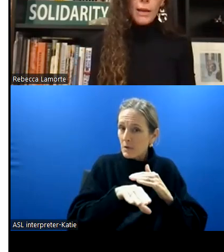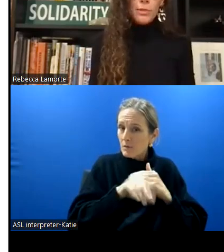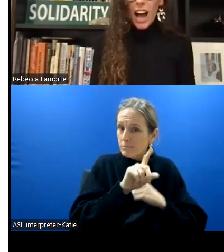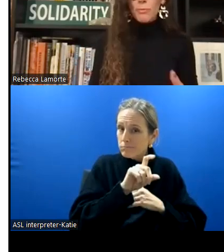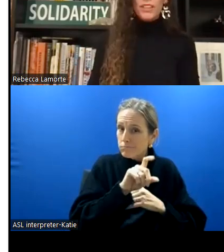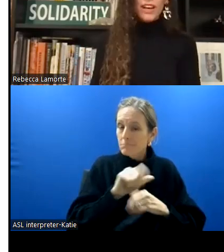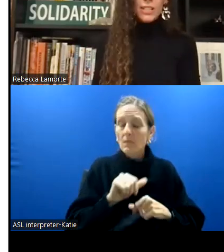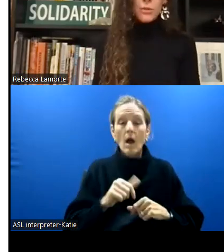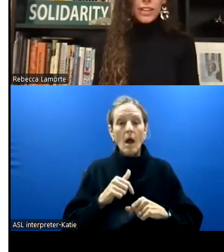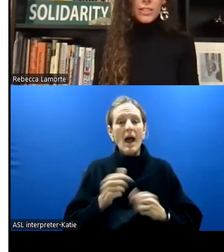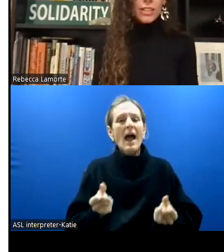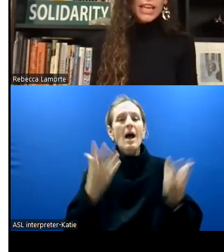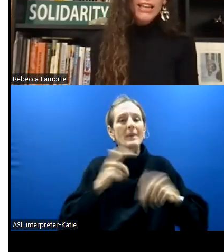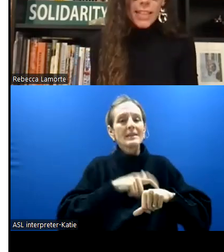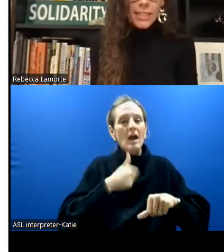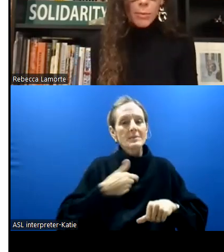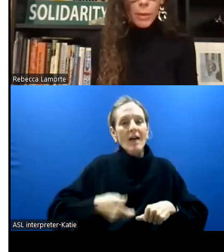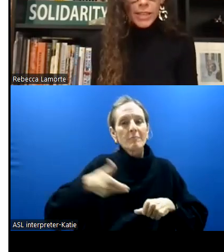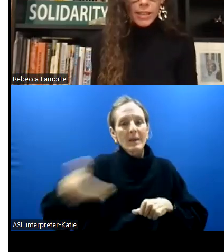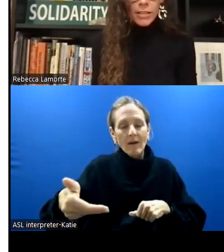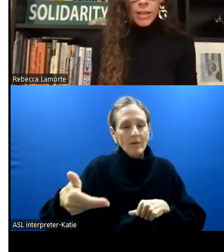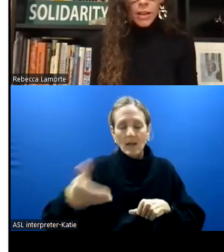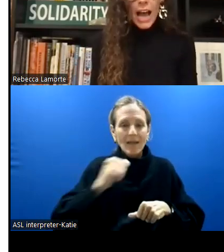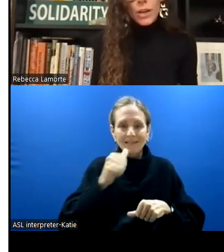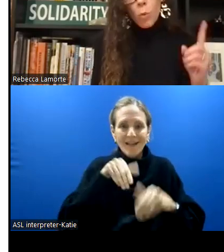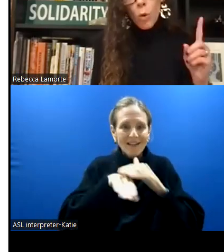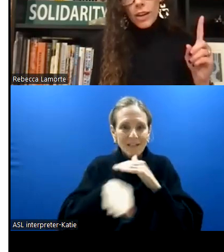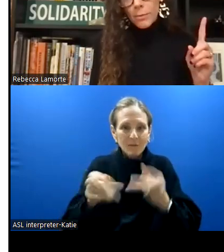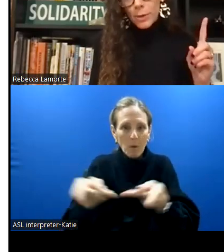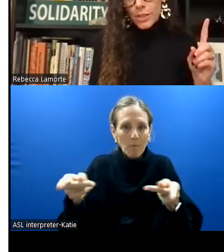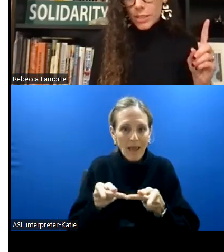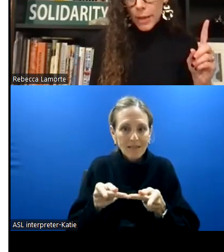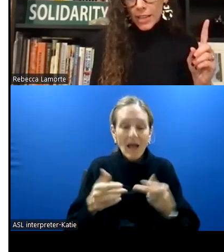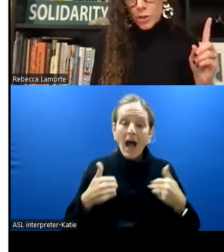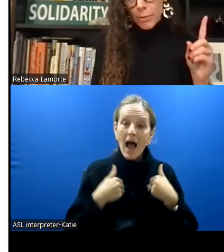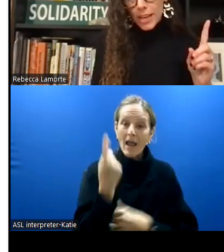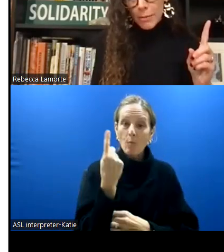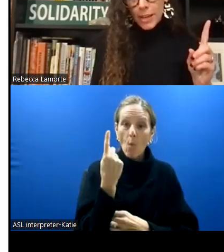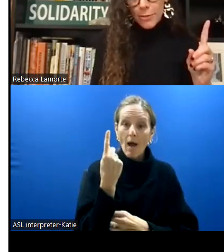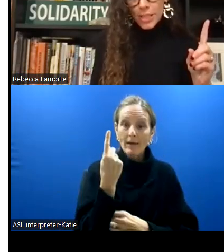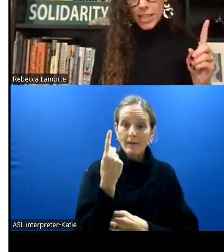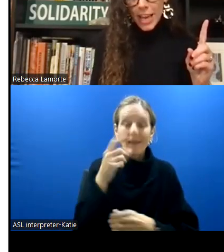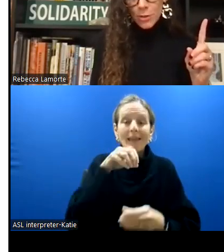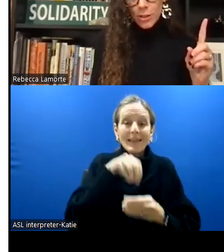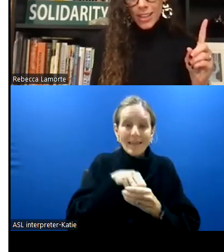I've been invited to events that are in inaccessible places. I had one in-person debate during my campaign for city council.